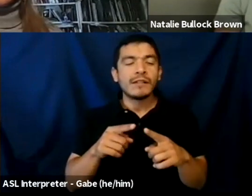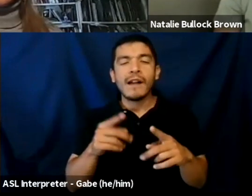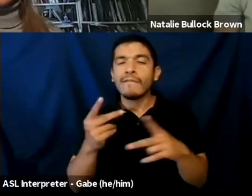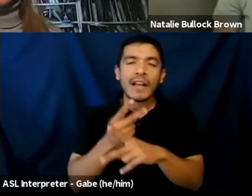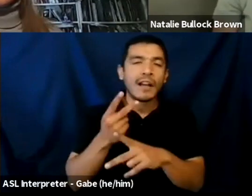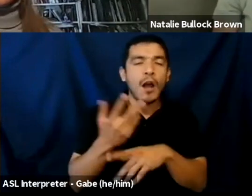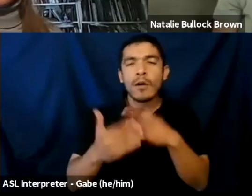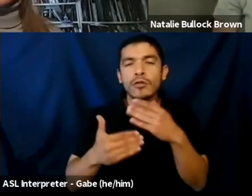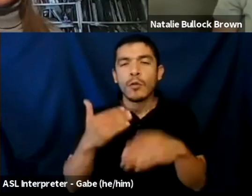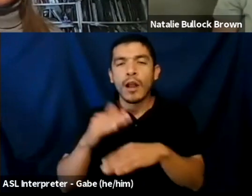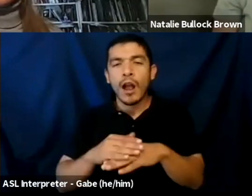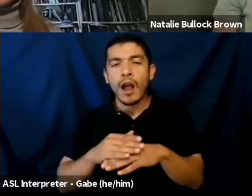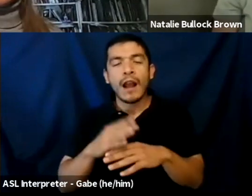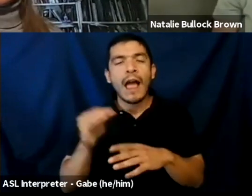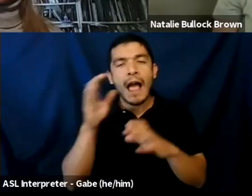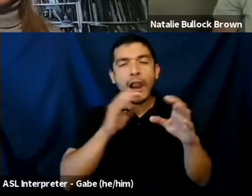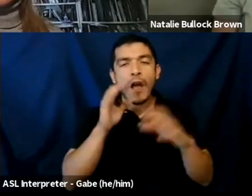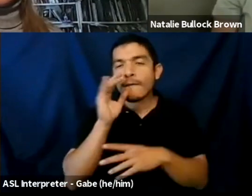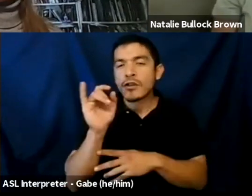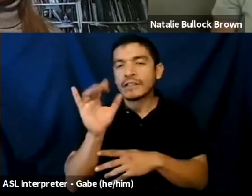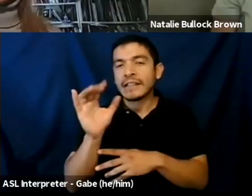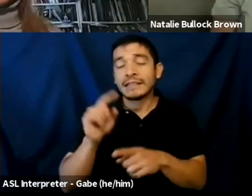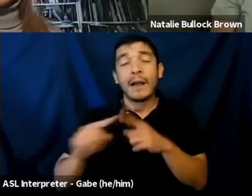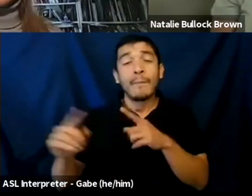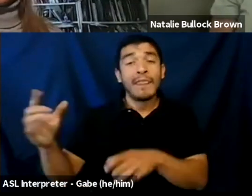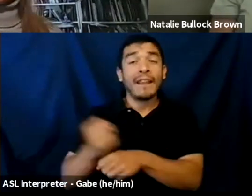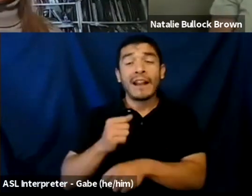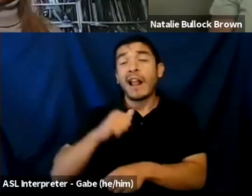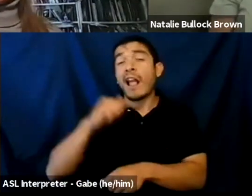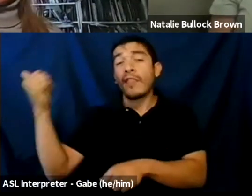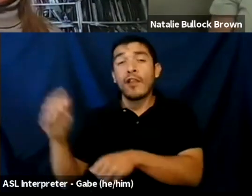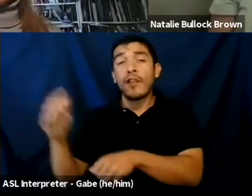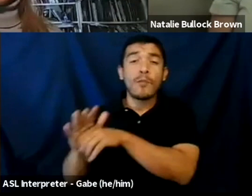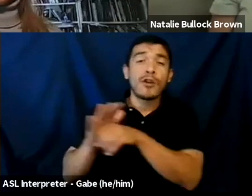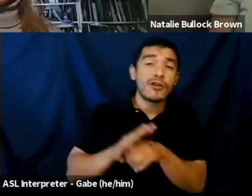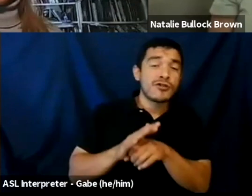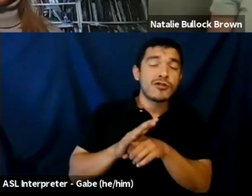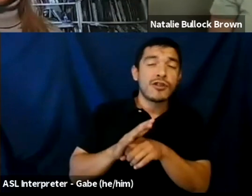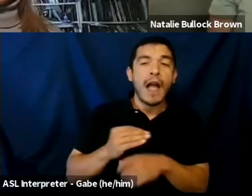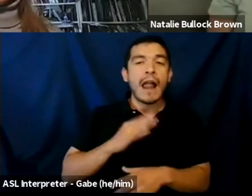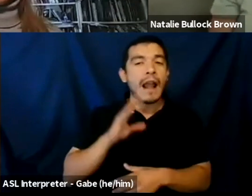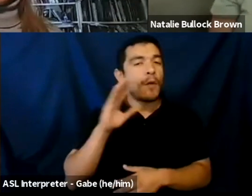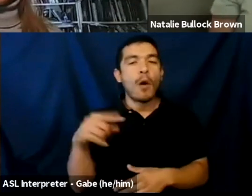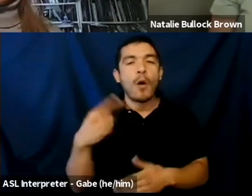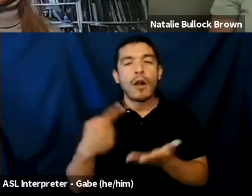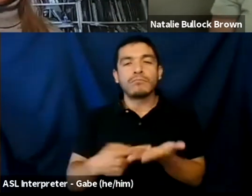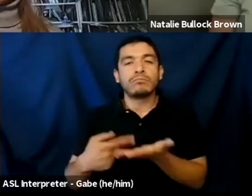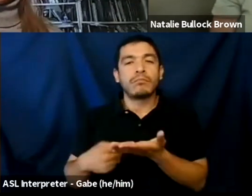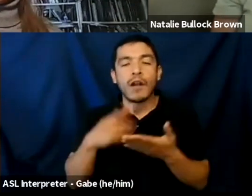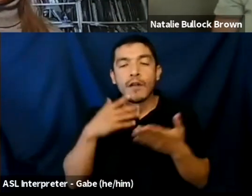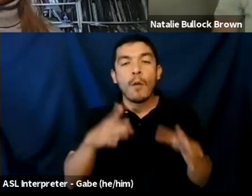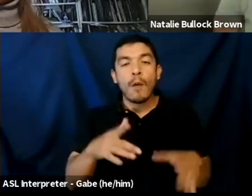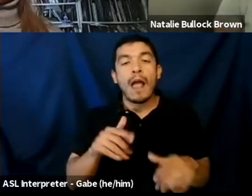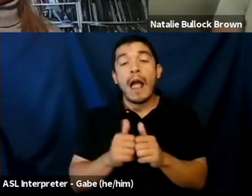but they're getting these external pressures as a way, and I'm only going to speak within the context of how I work with the communities I'm with,